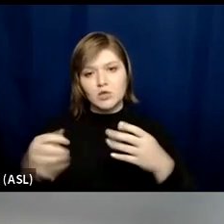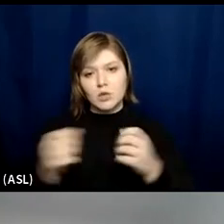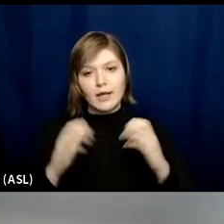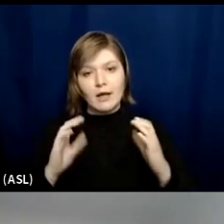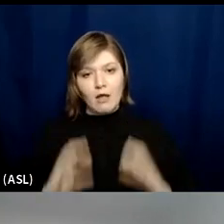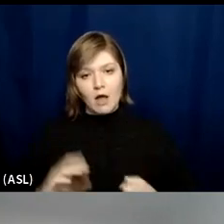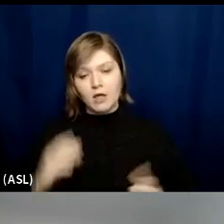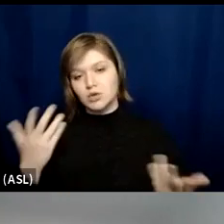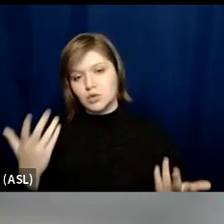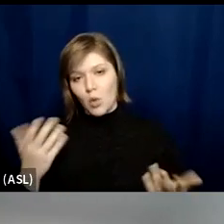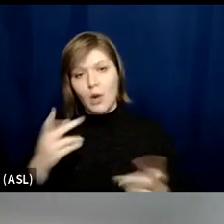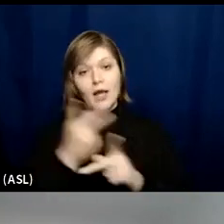OK.